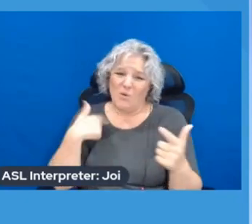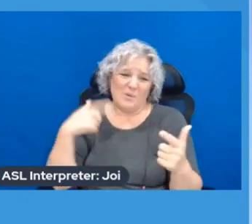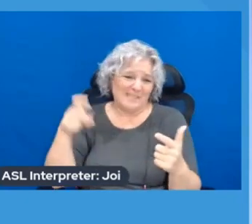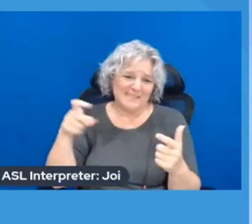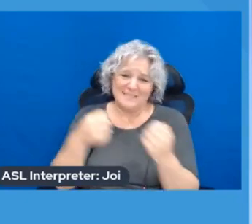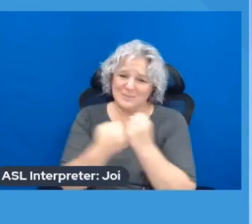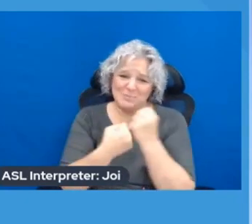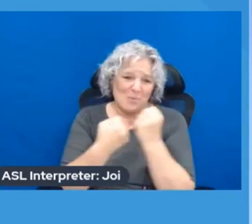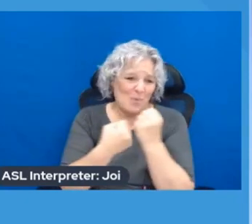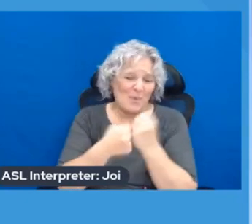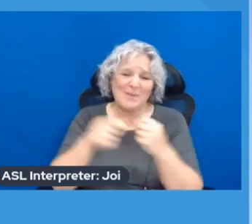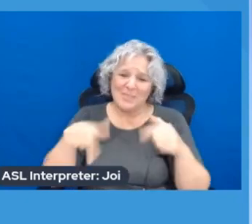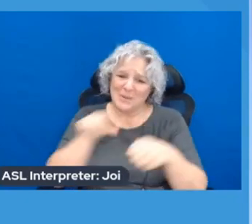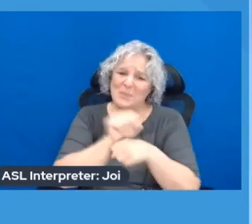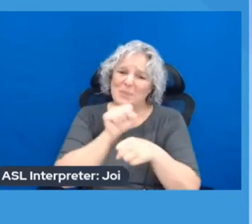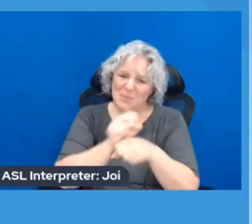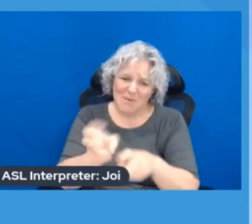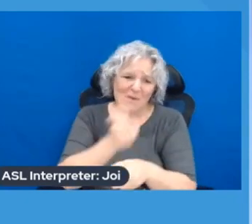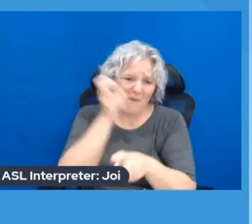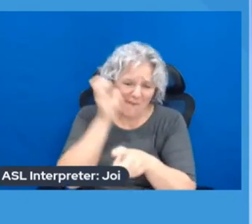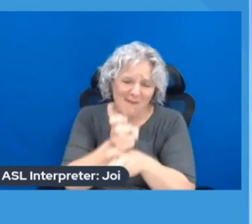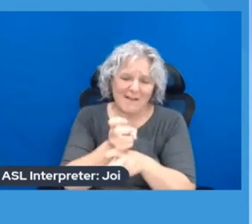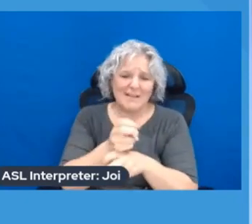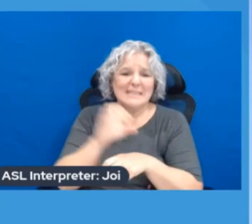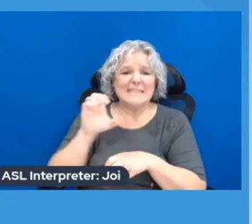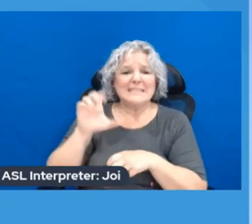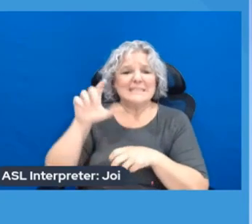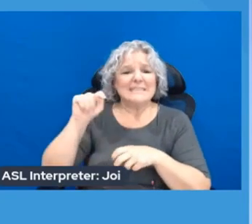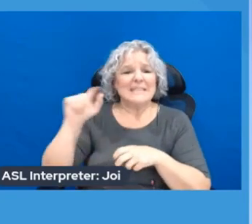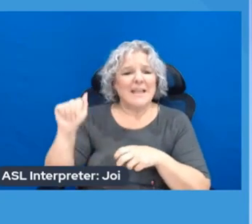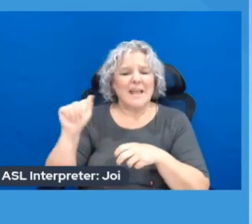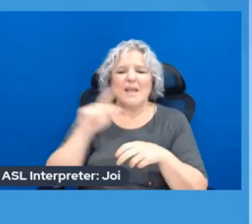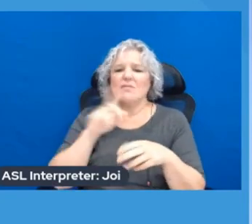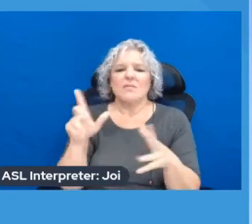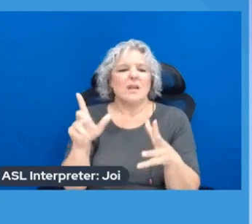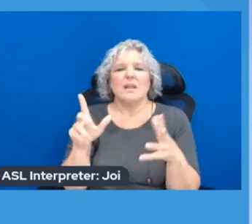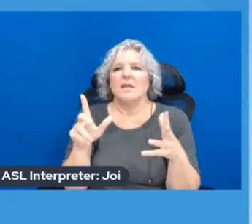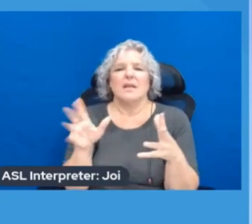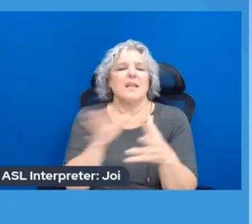It is a lot of work and ECTA never hesitates to step in